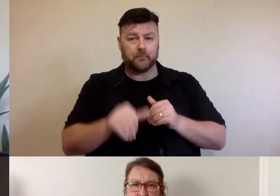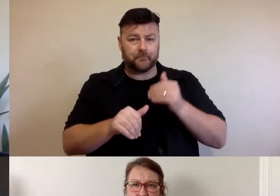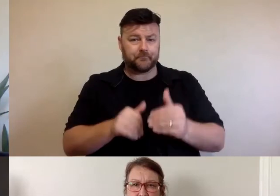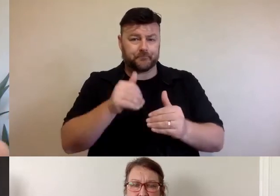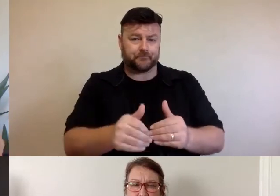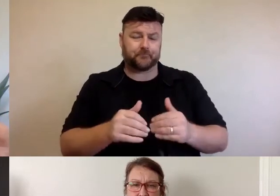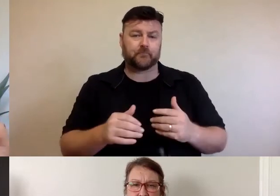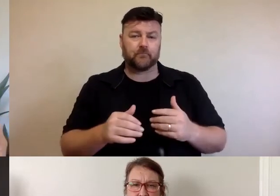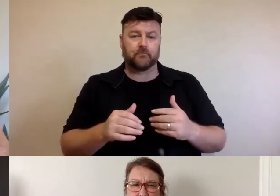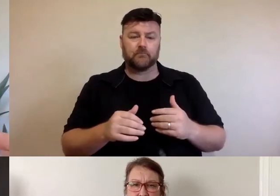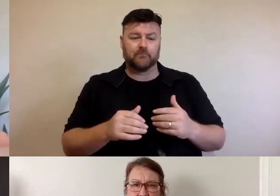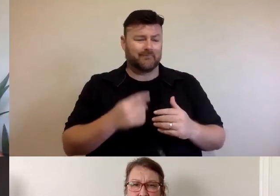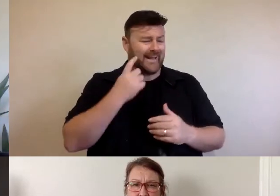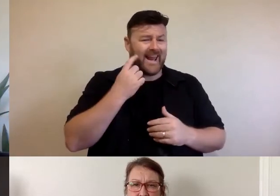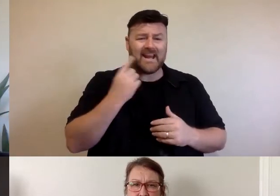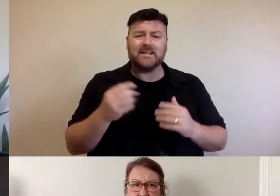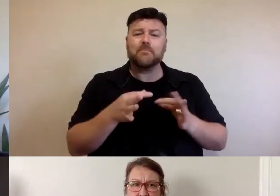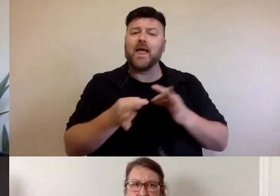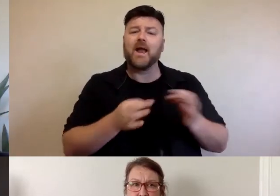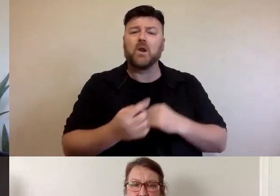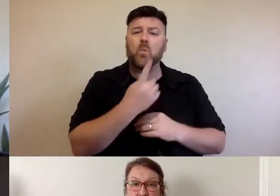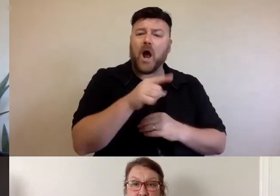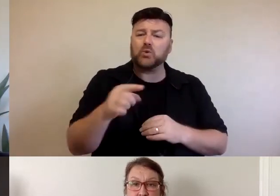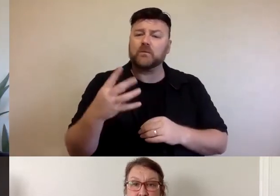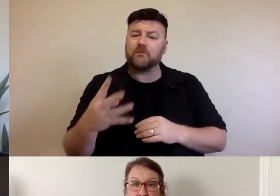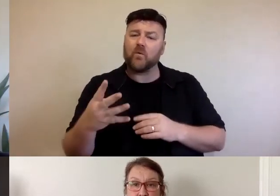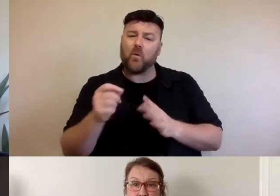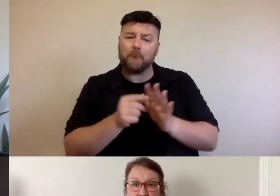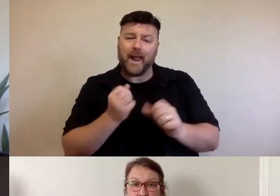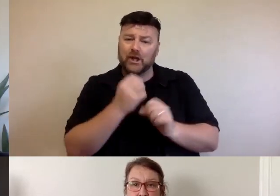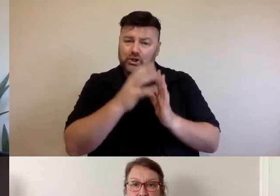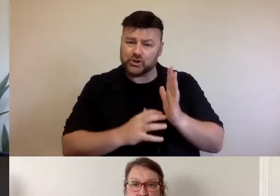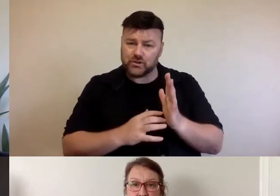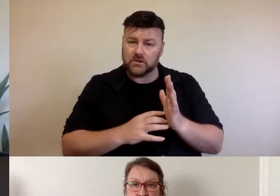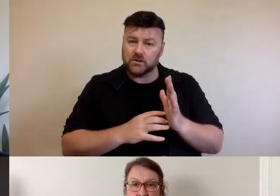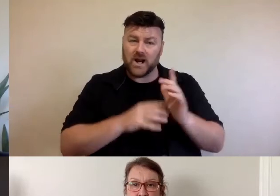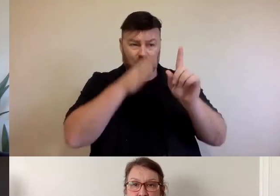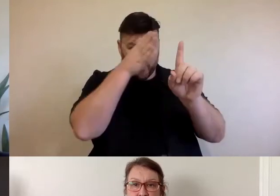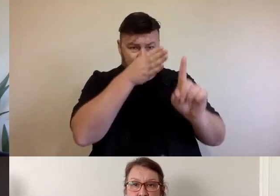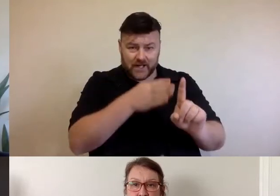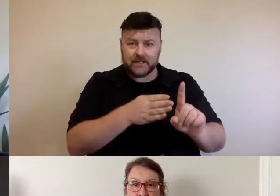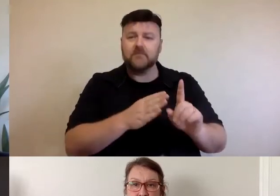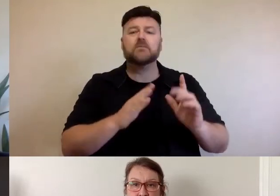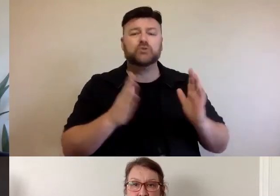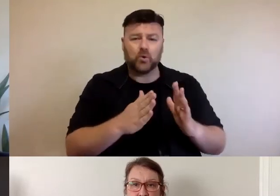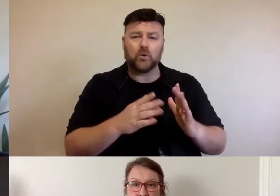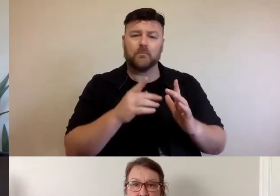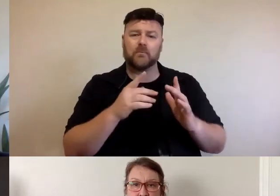something that's easy to look at, short, 1-4 pages, tightly focused on a few objectives that you'll do really well. Engage with government,